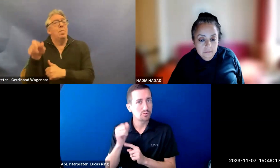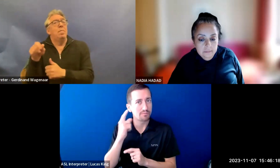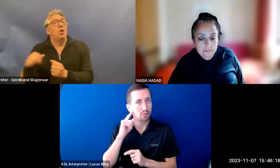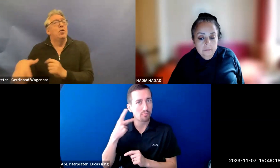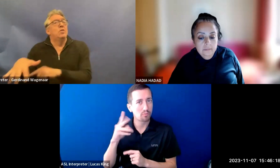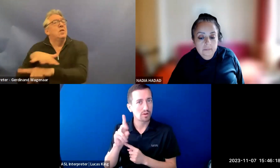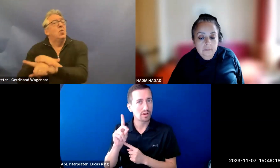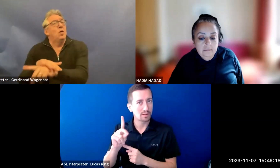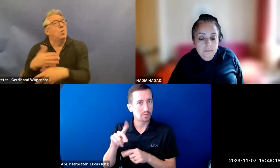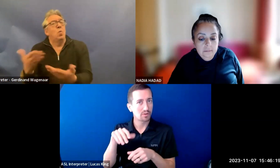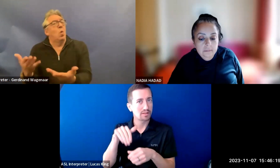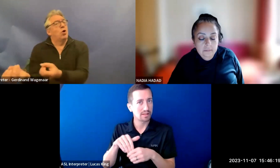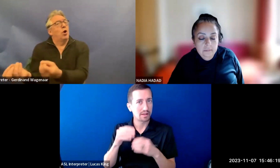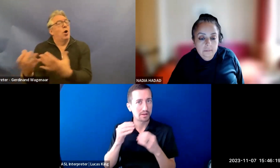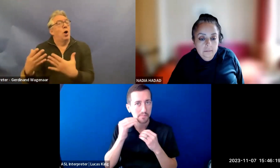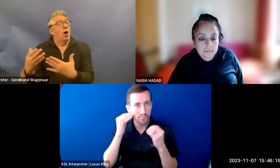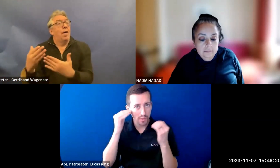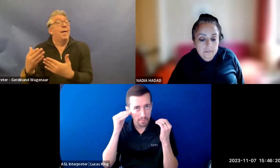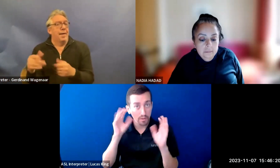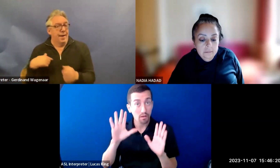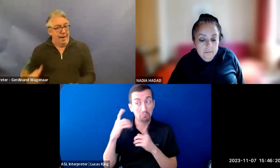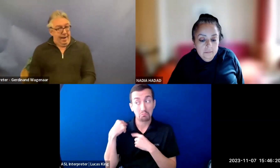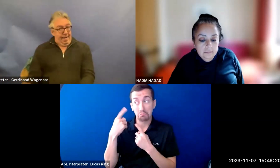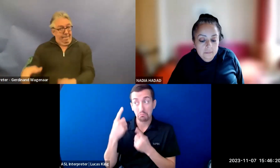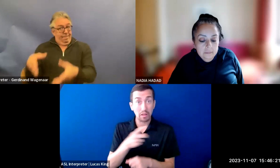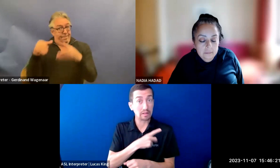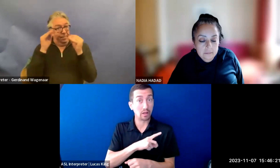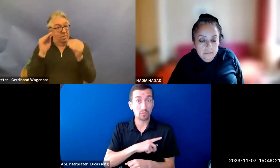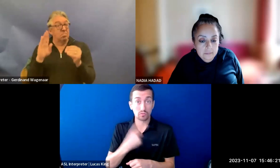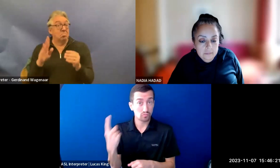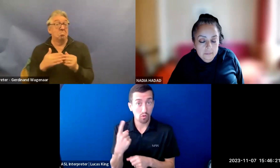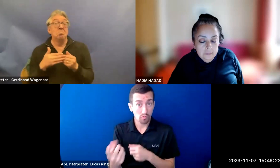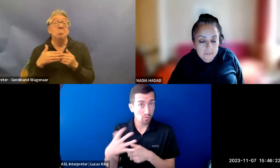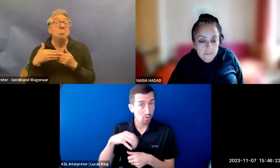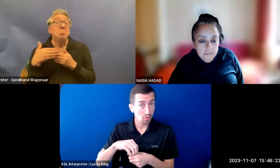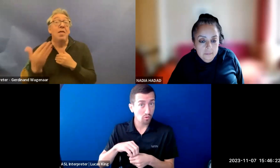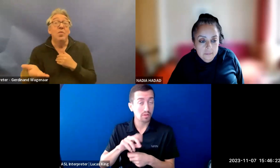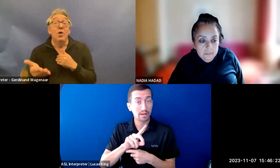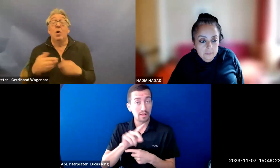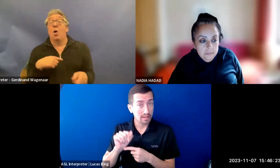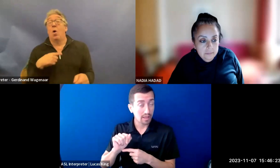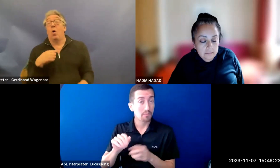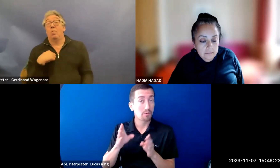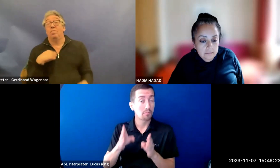Since then, the delegation has always included the OPDs in consultations,